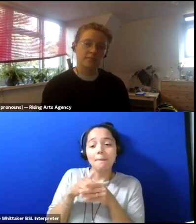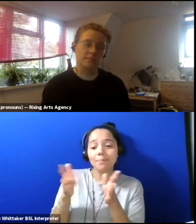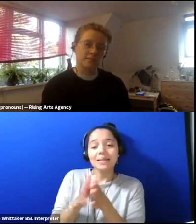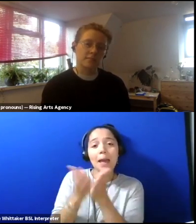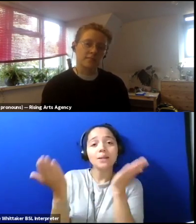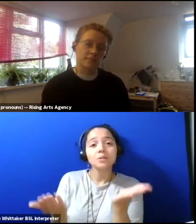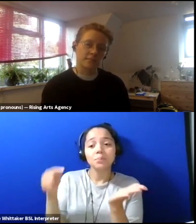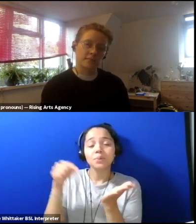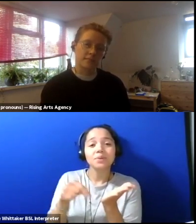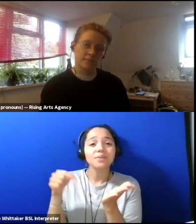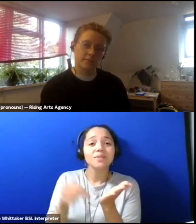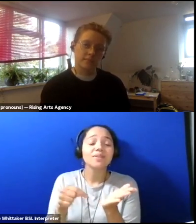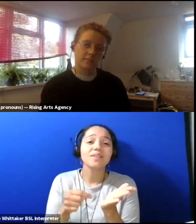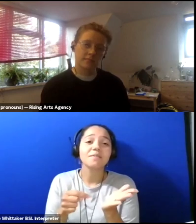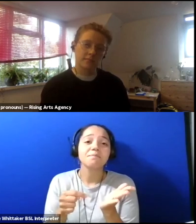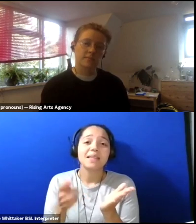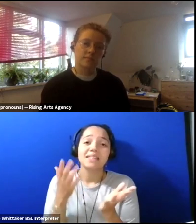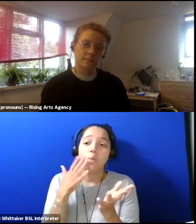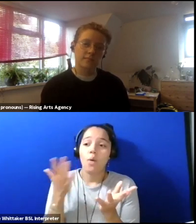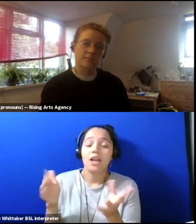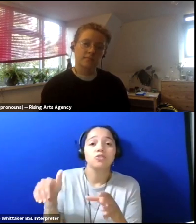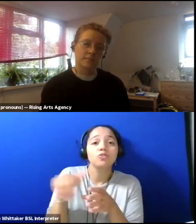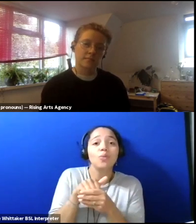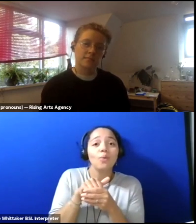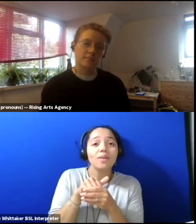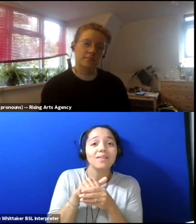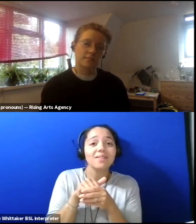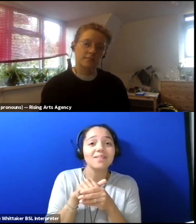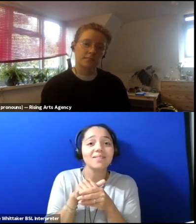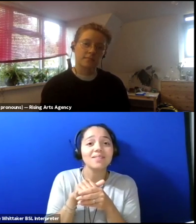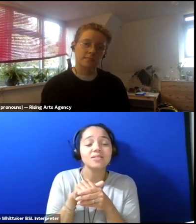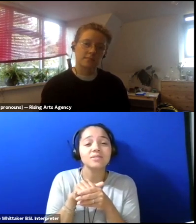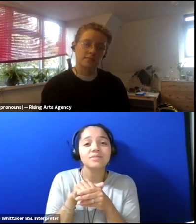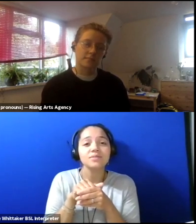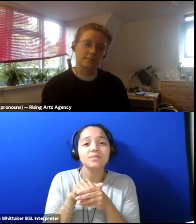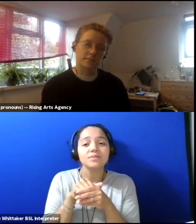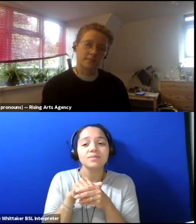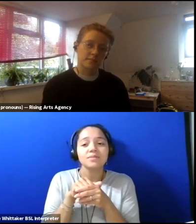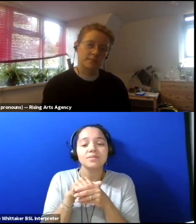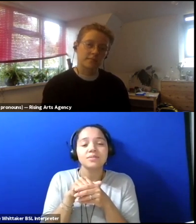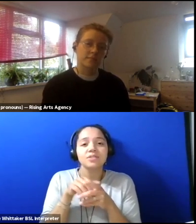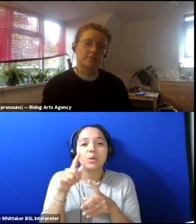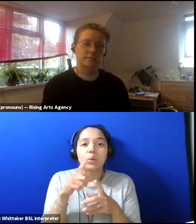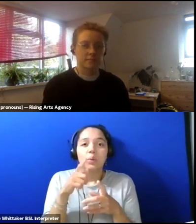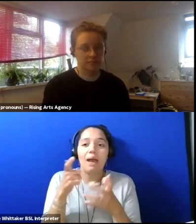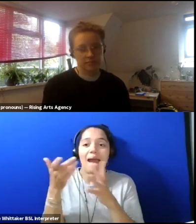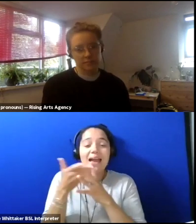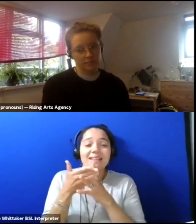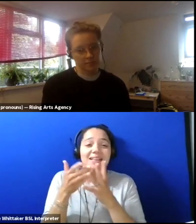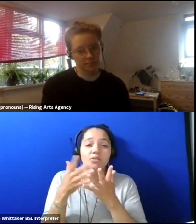So when you join you can basically access all these resources